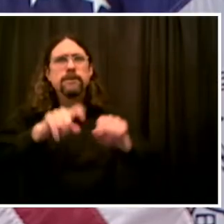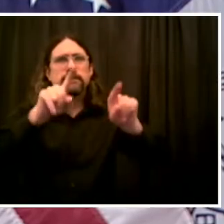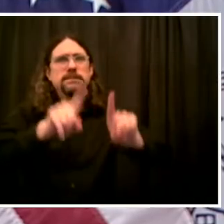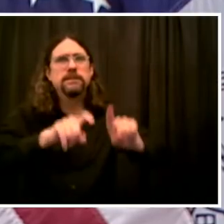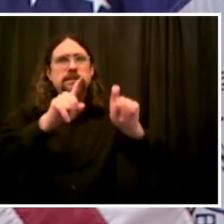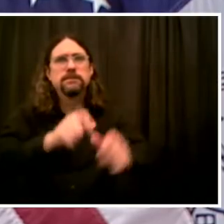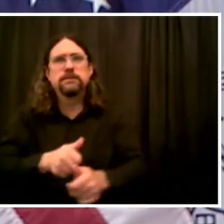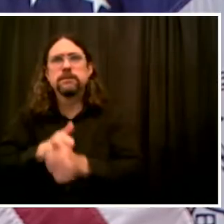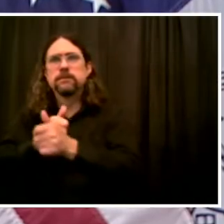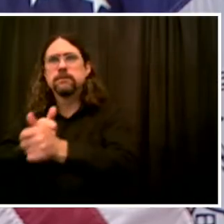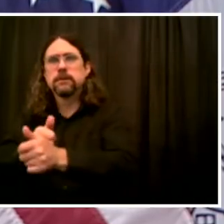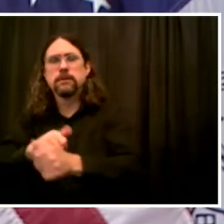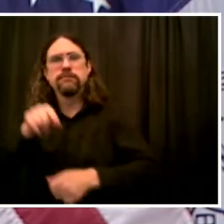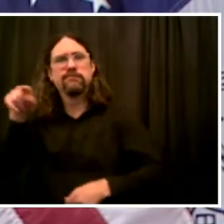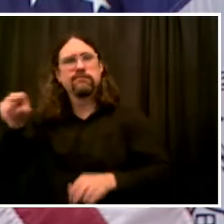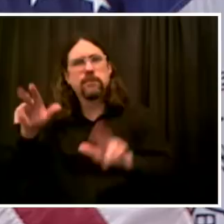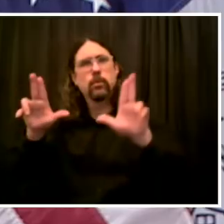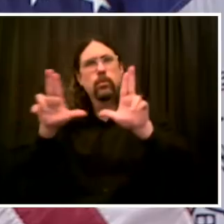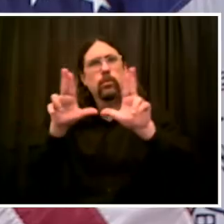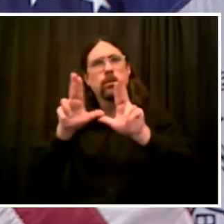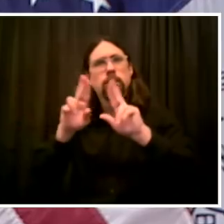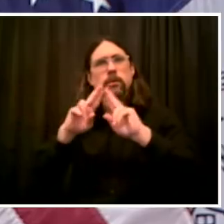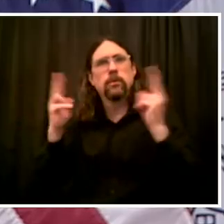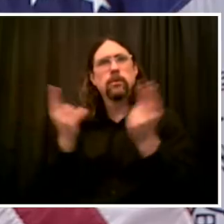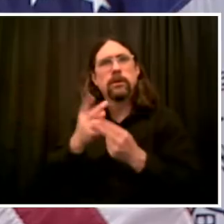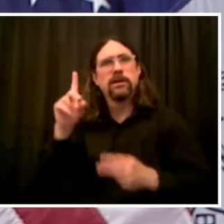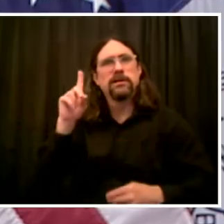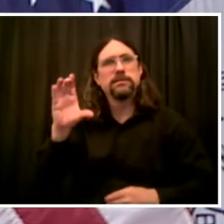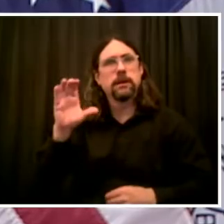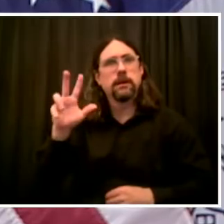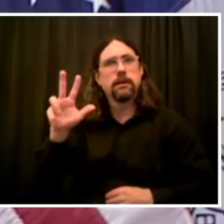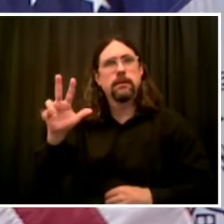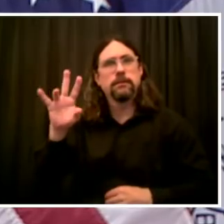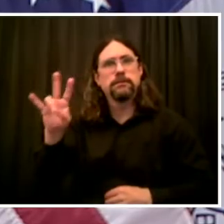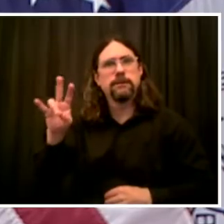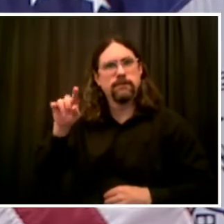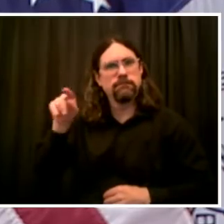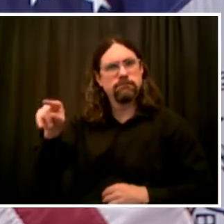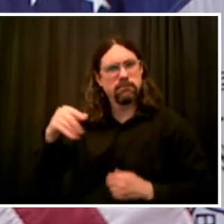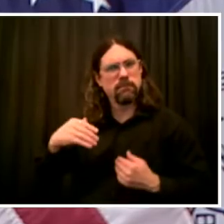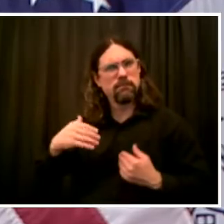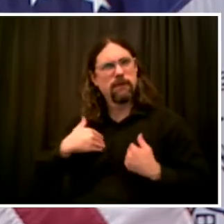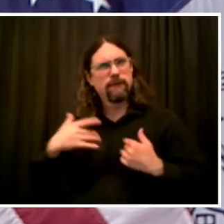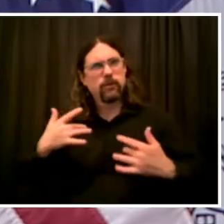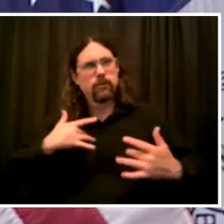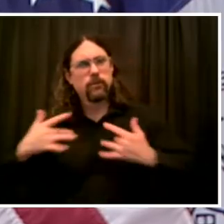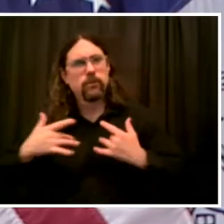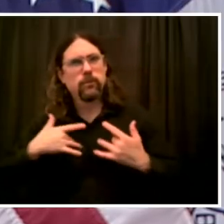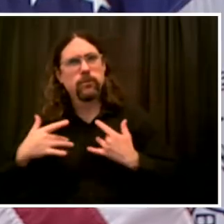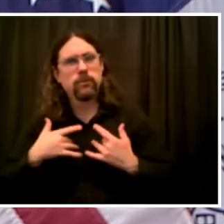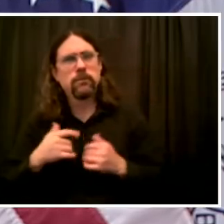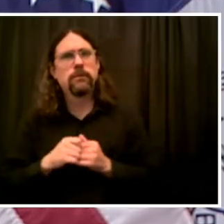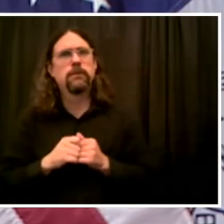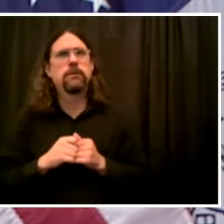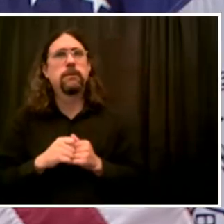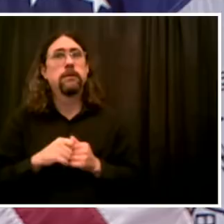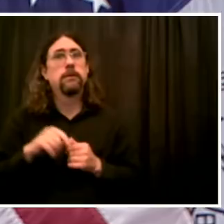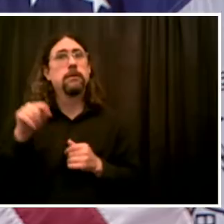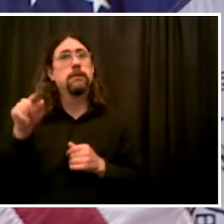EVIDENT. WEUNEDRSTAND THE DC 37 EXSPRESED CONCERNS ABOUT IT